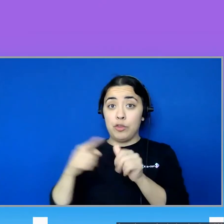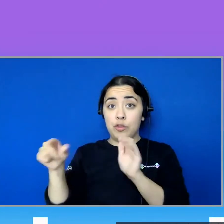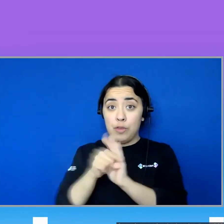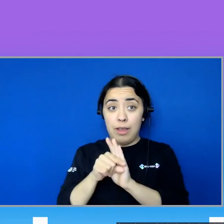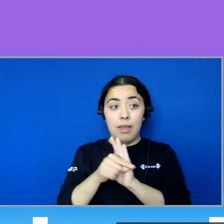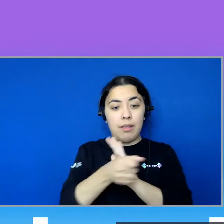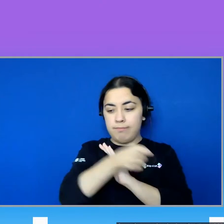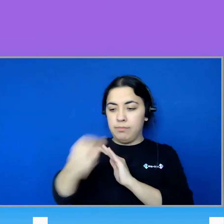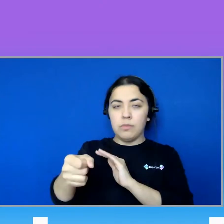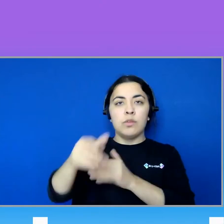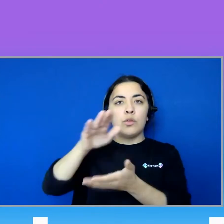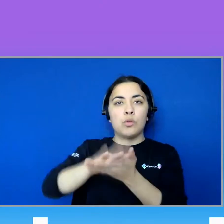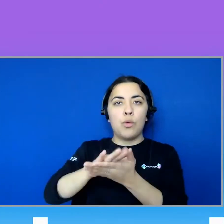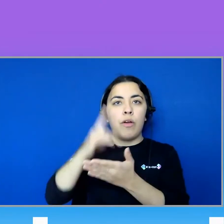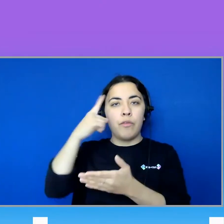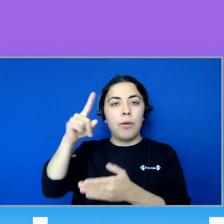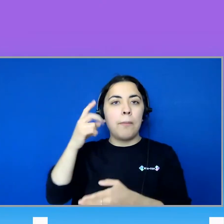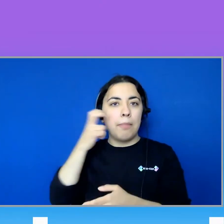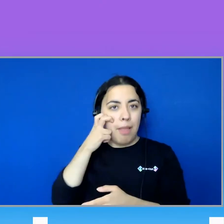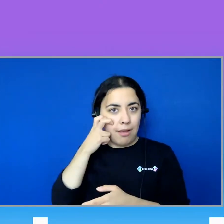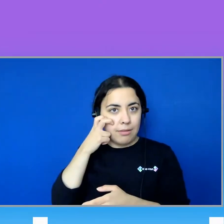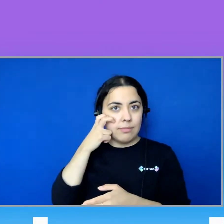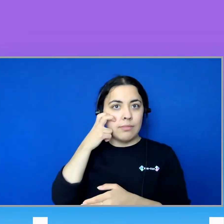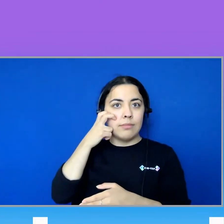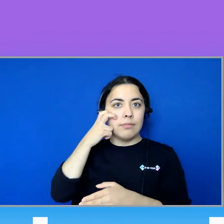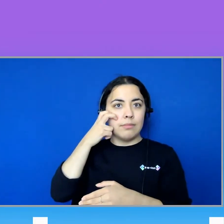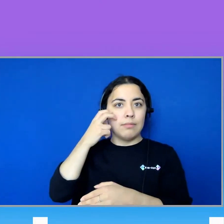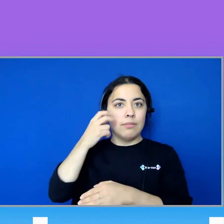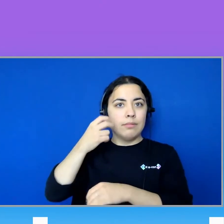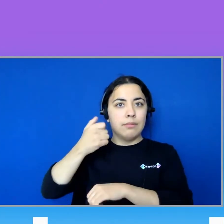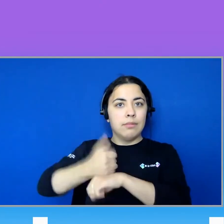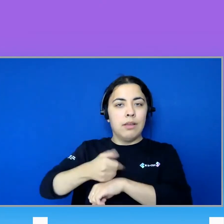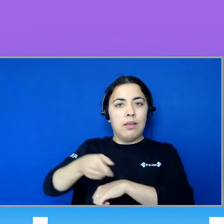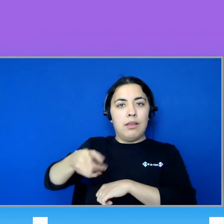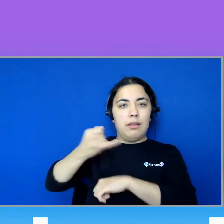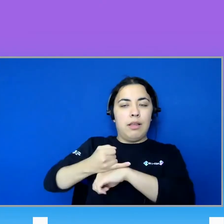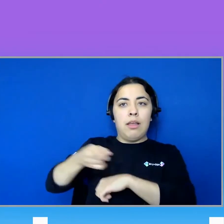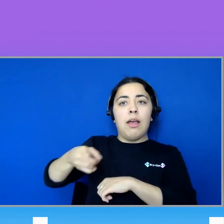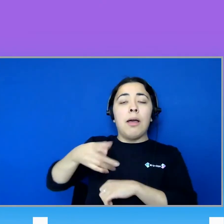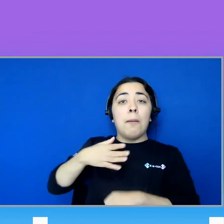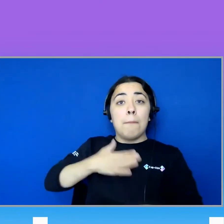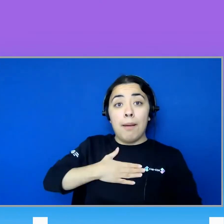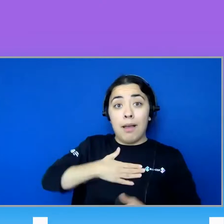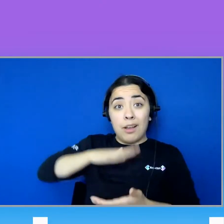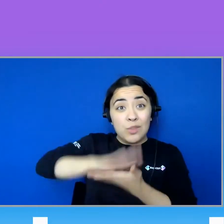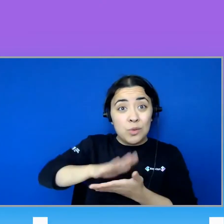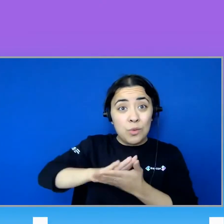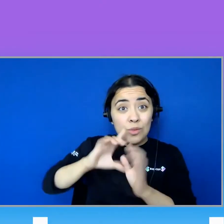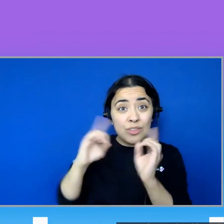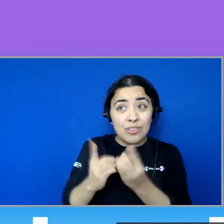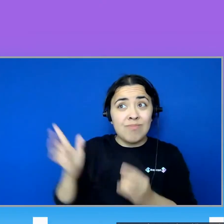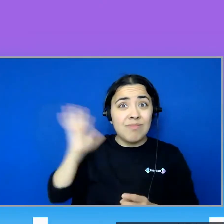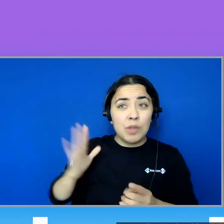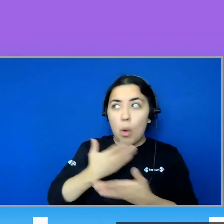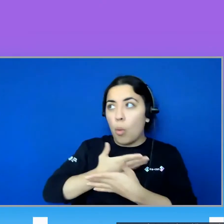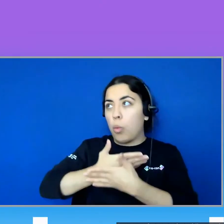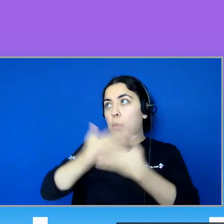blind. I was very fortunate that while my school district did not